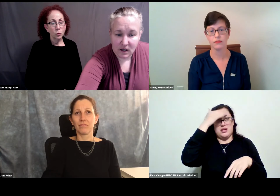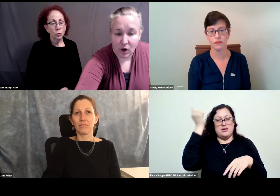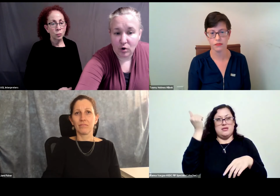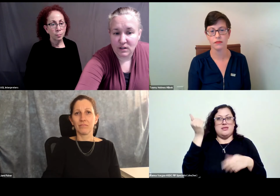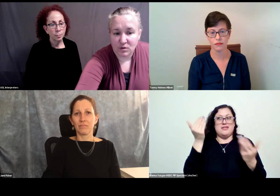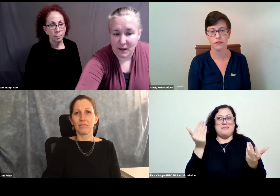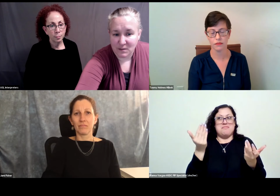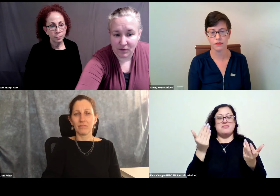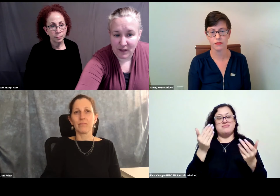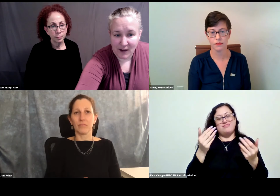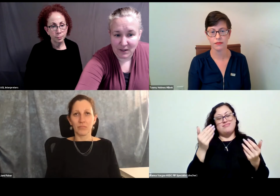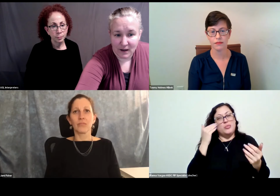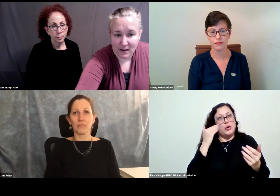who is responsible for that, because.